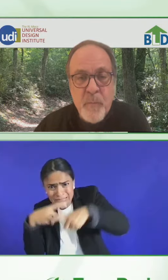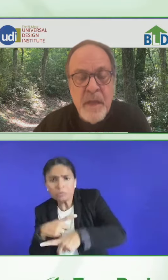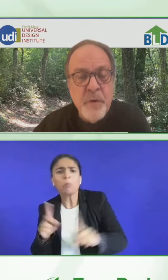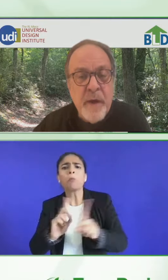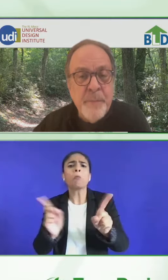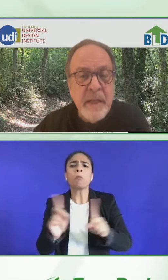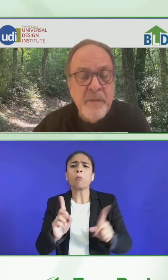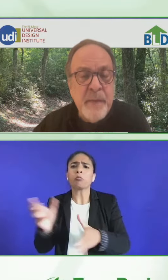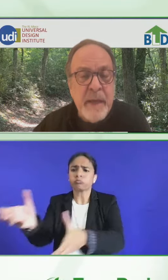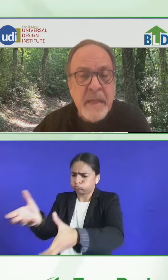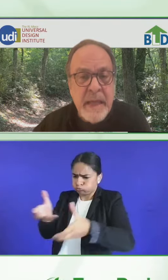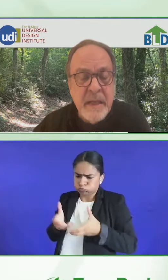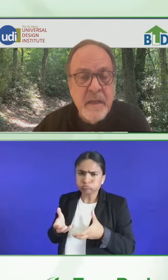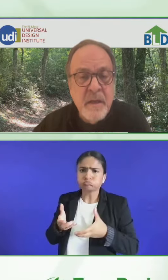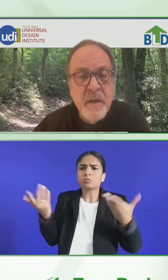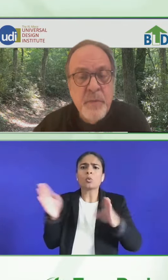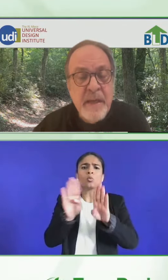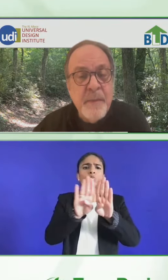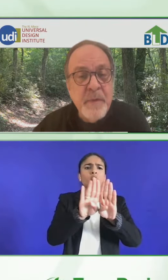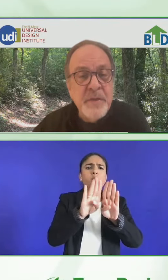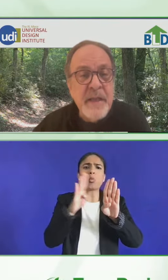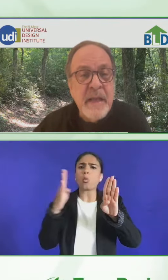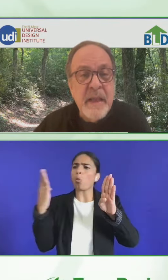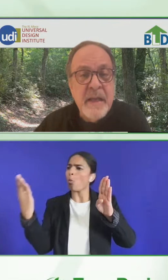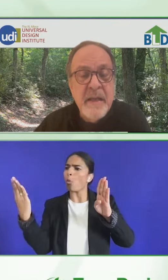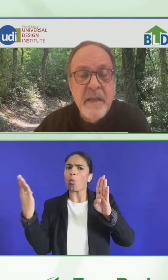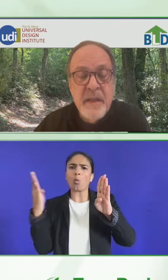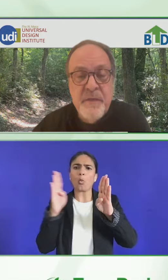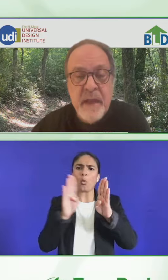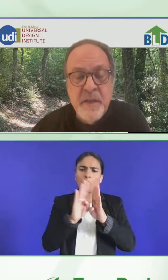They were great but even back then, we came to understand that in fact